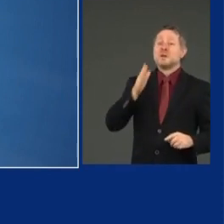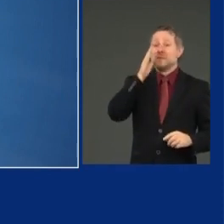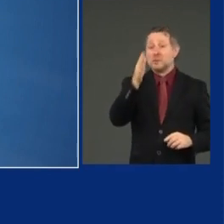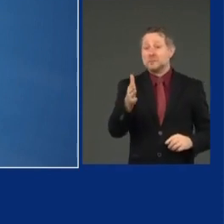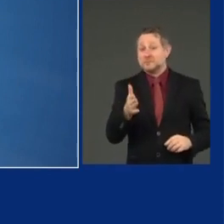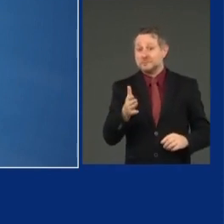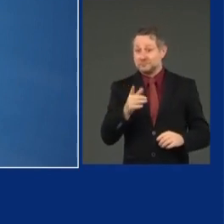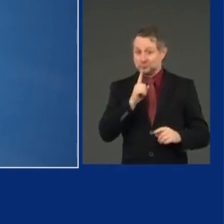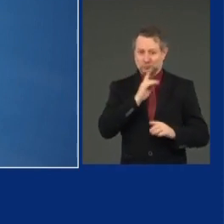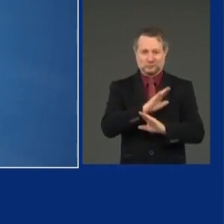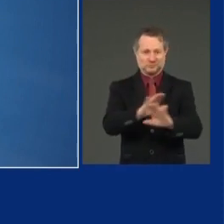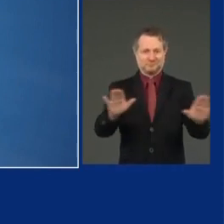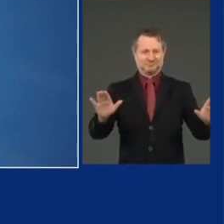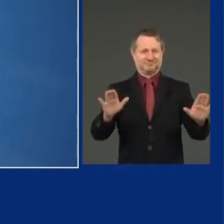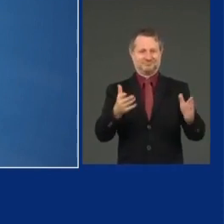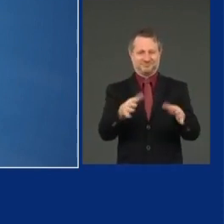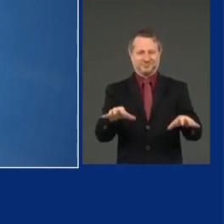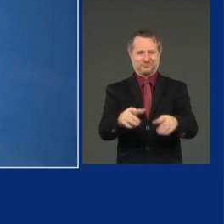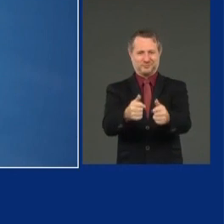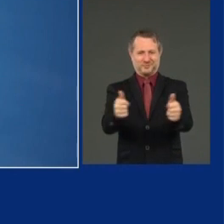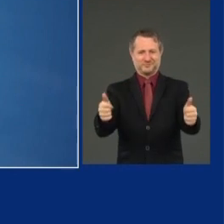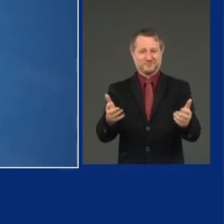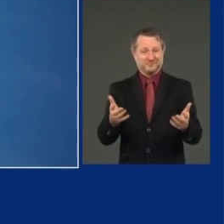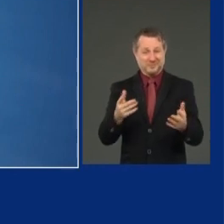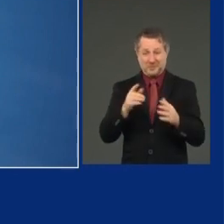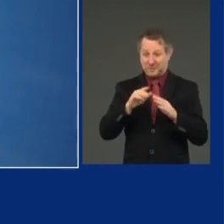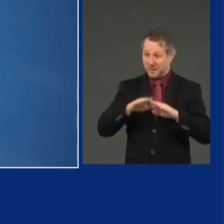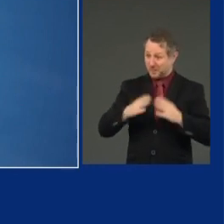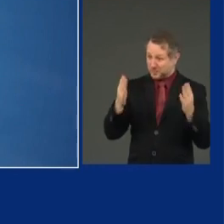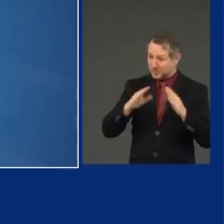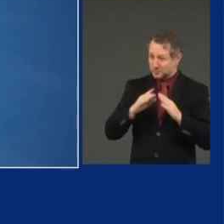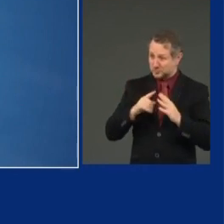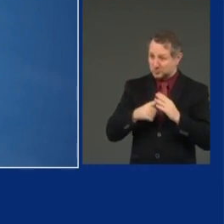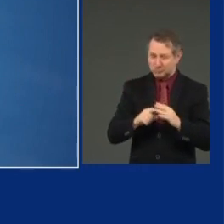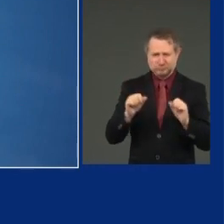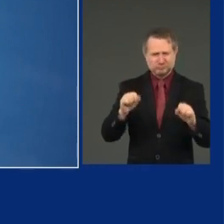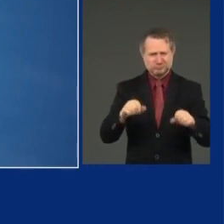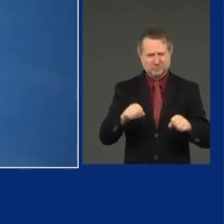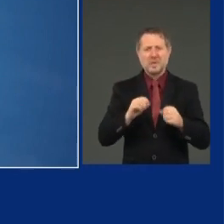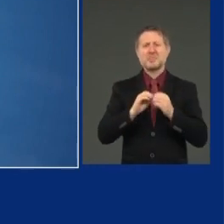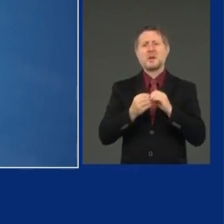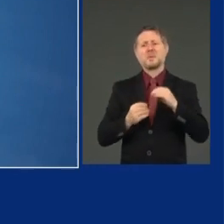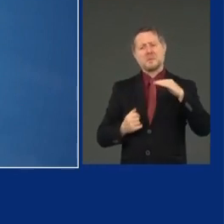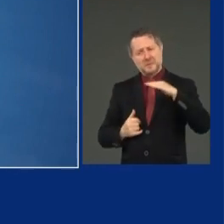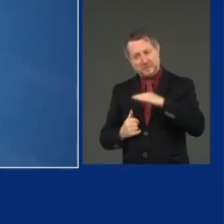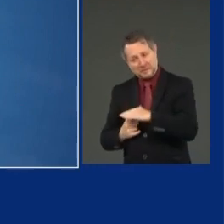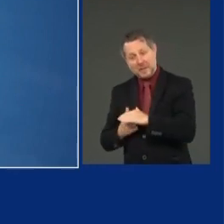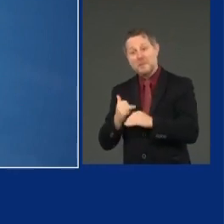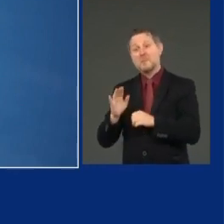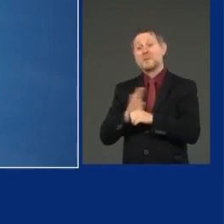BUT WE'RE AT ANOTHER PIVOT POINT. YES, WE'RE REOPENING.